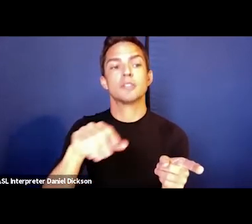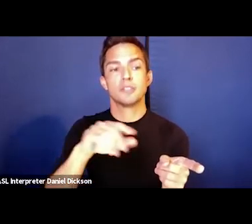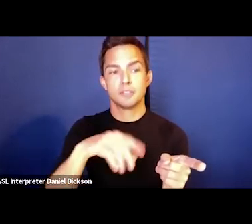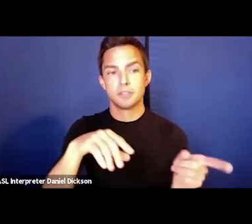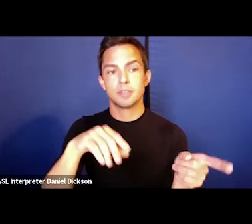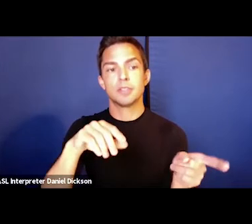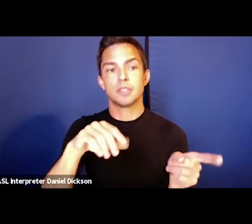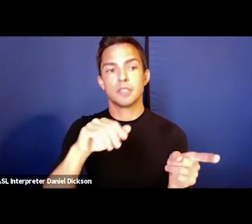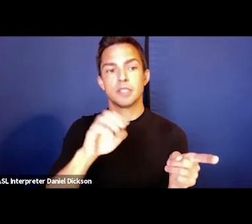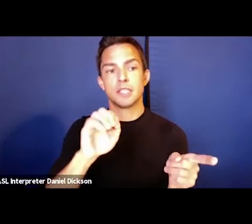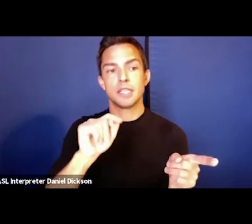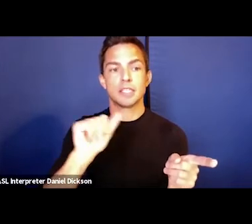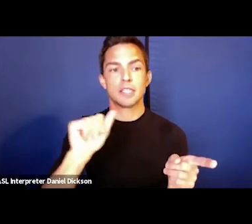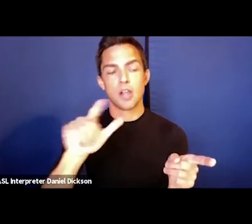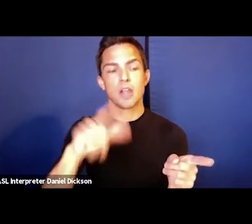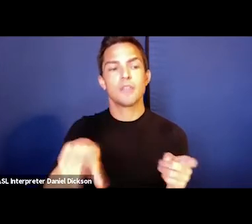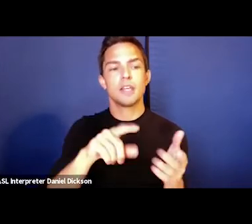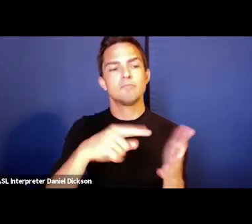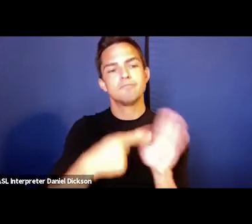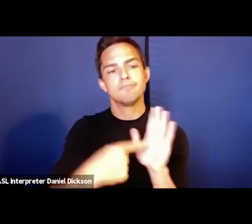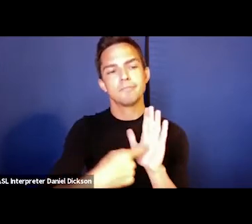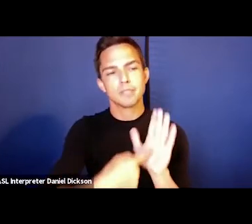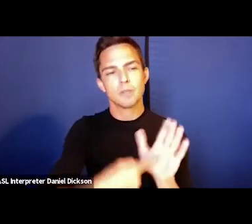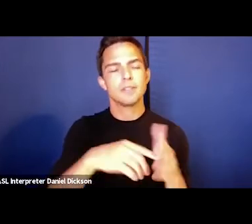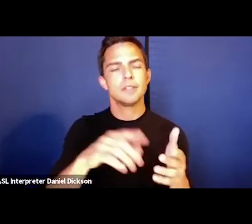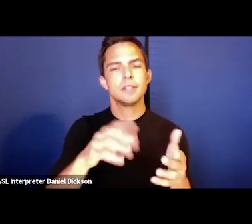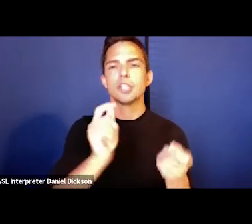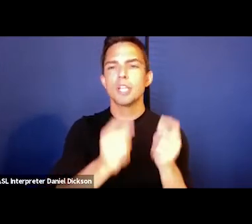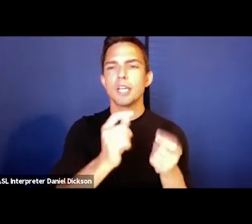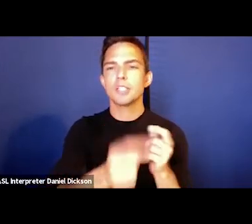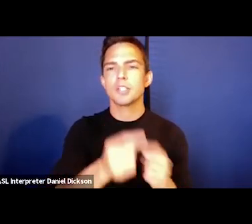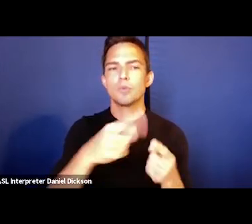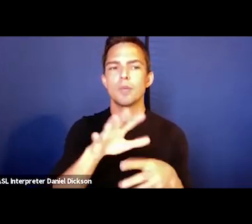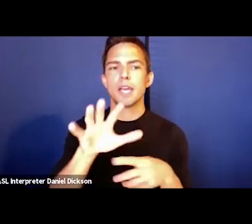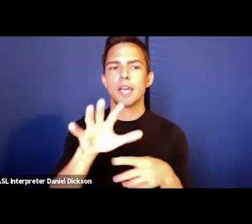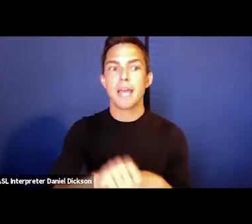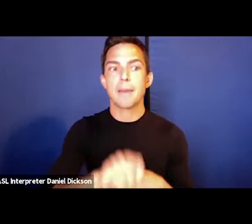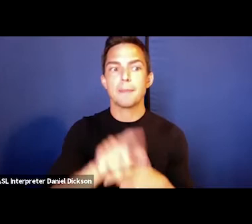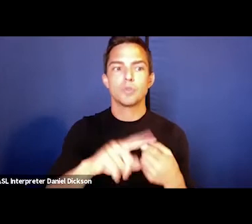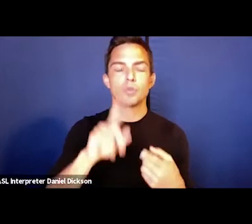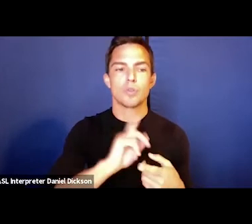by which we adapt to transit loneliness. It is also called here the reaffiliation motive